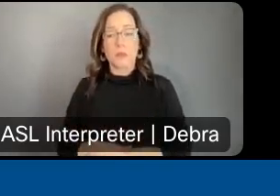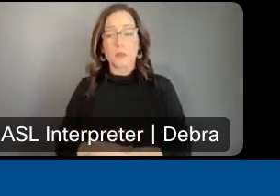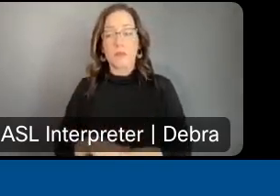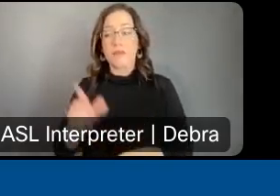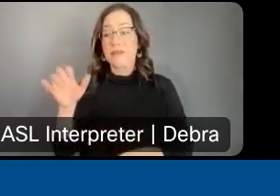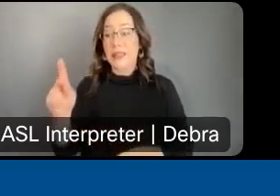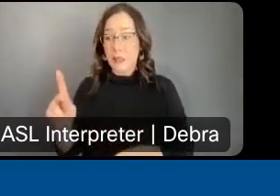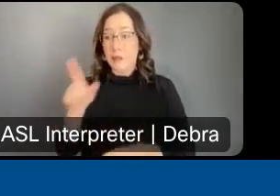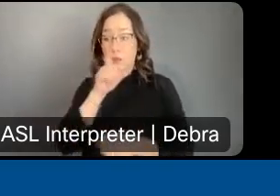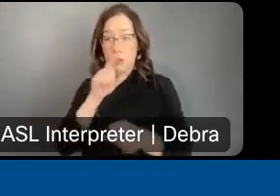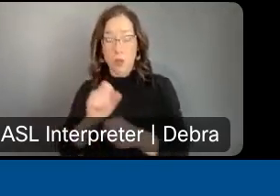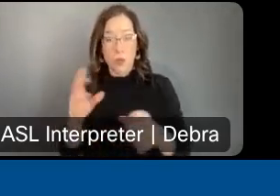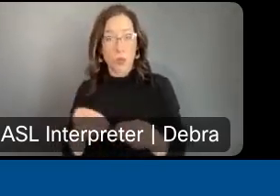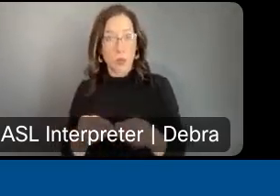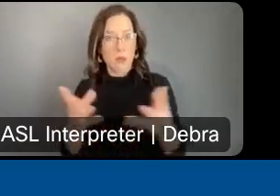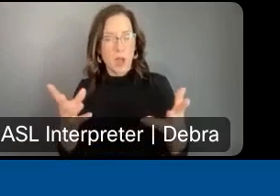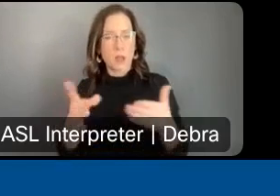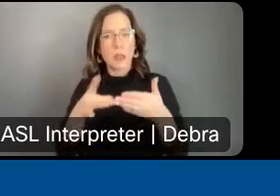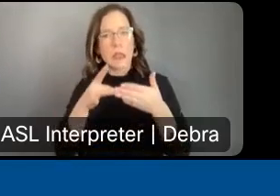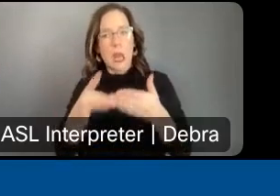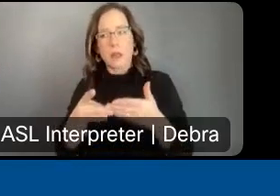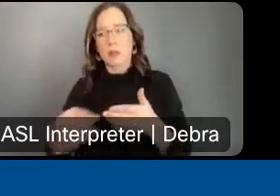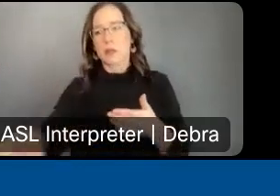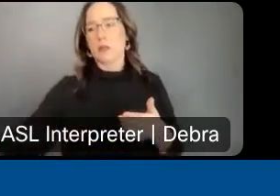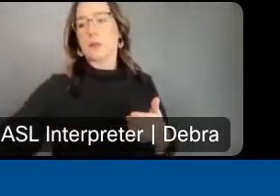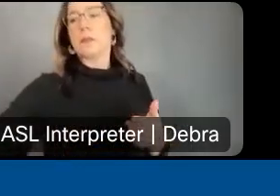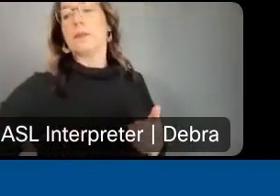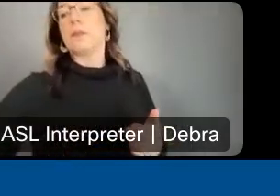that actually provides you the guide itself. You can download that.